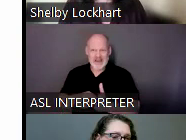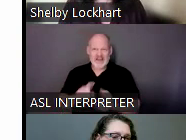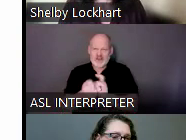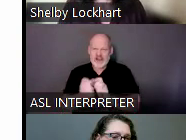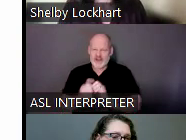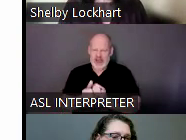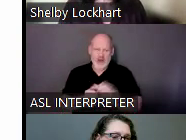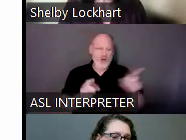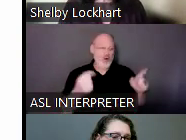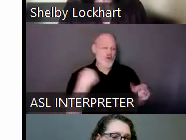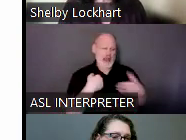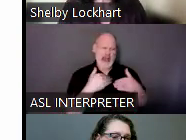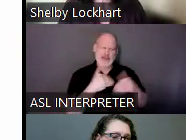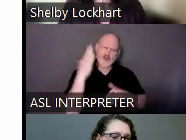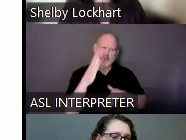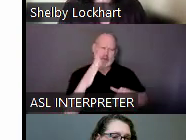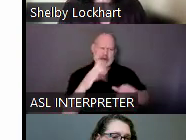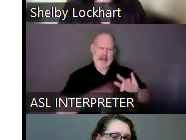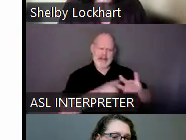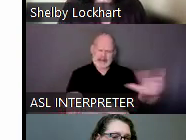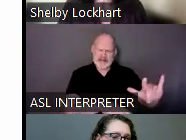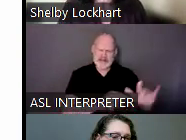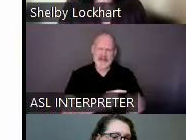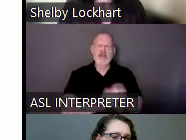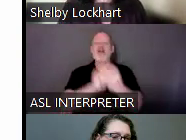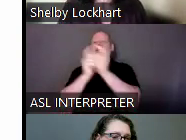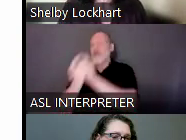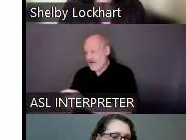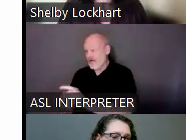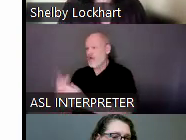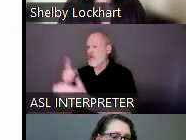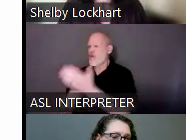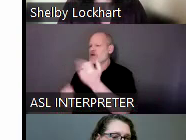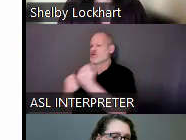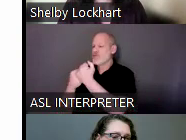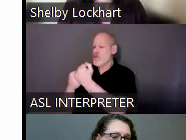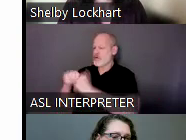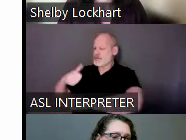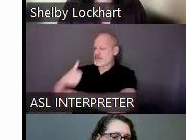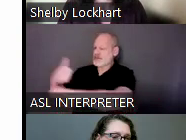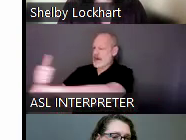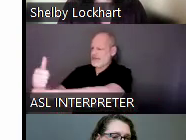in this building to what supports can we add, adjust or abandon to improve the